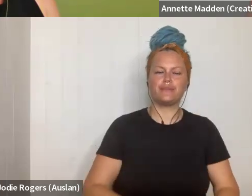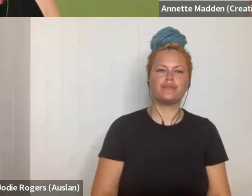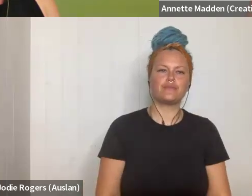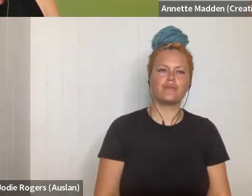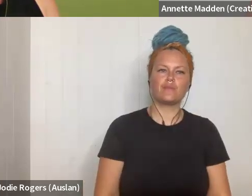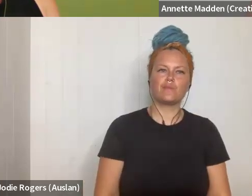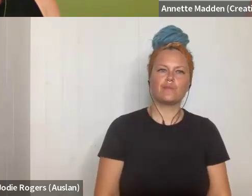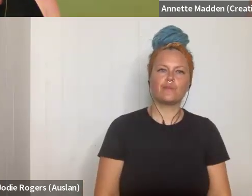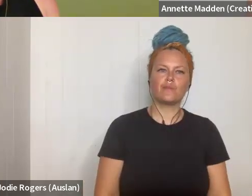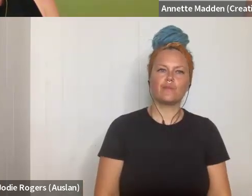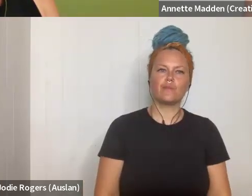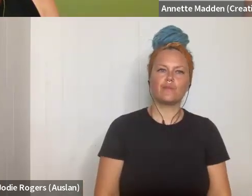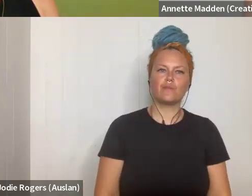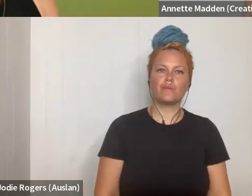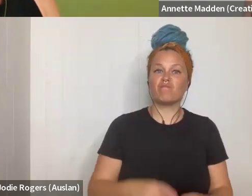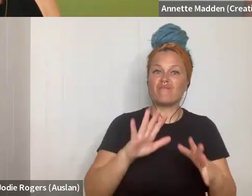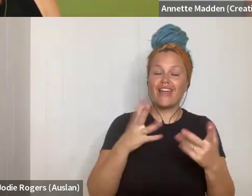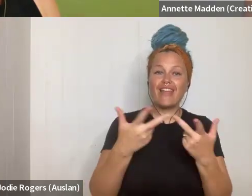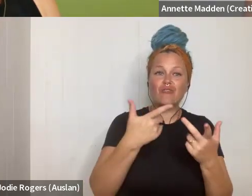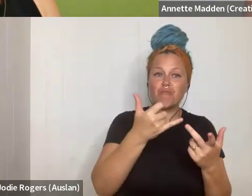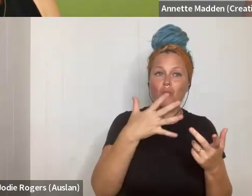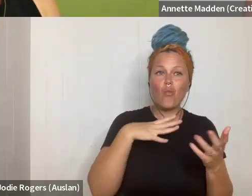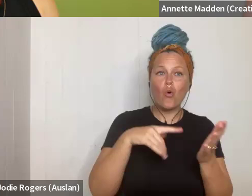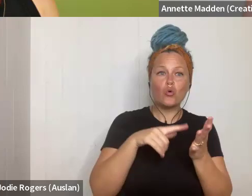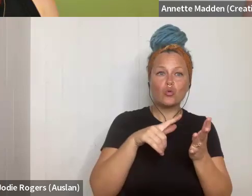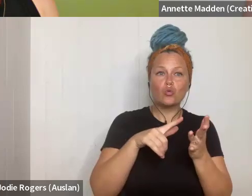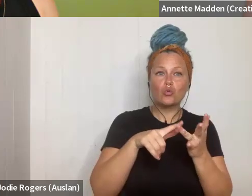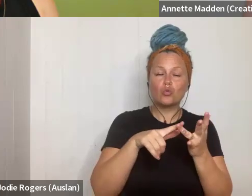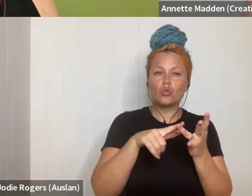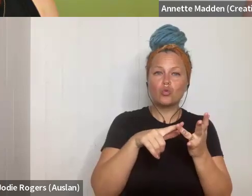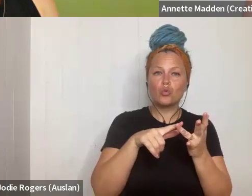community engagement or methodologies.